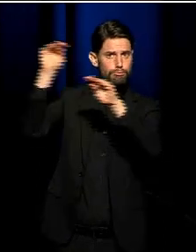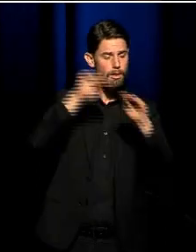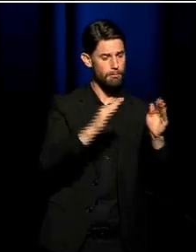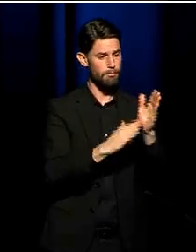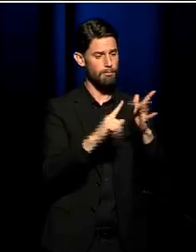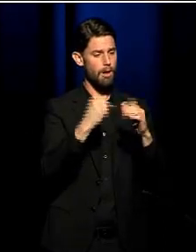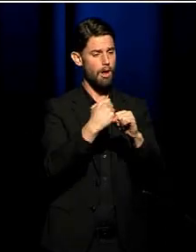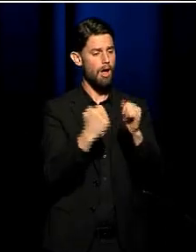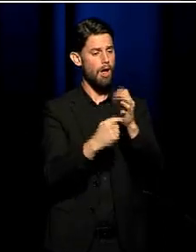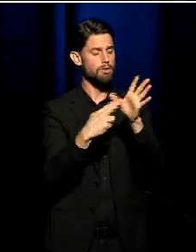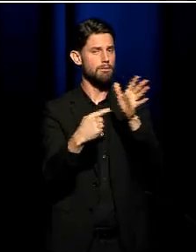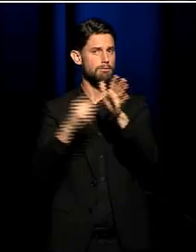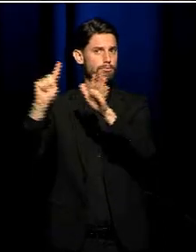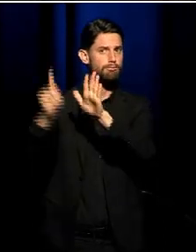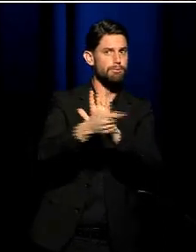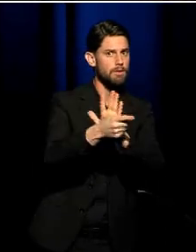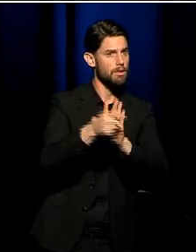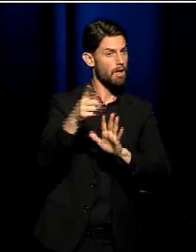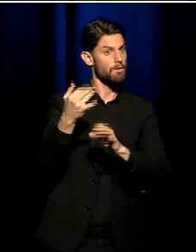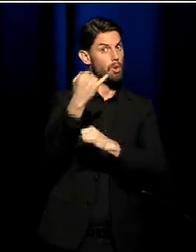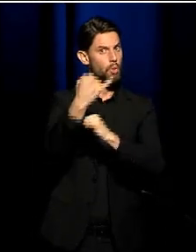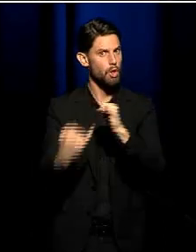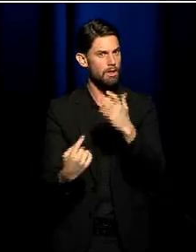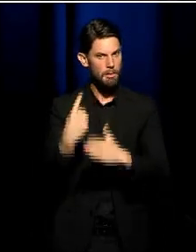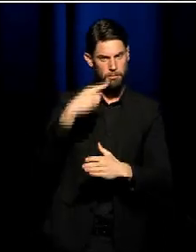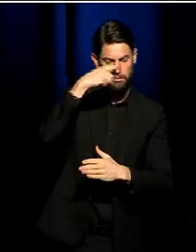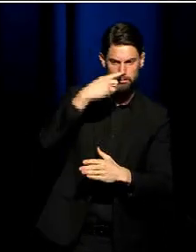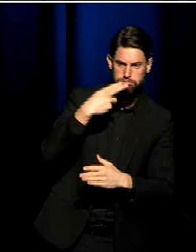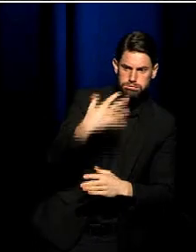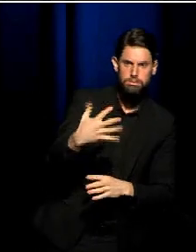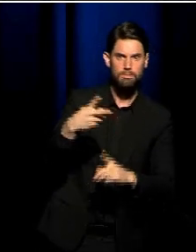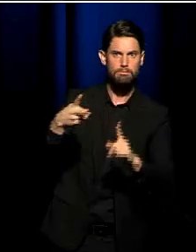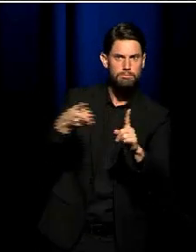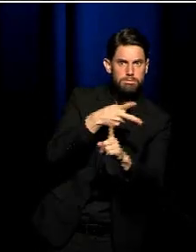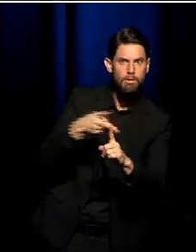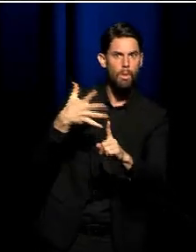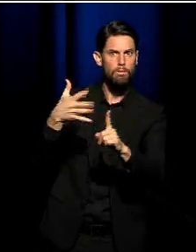abuse, neglect or exploitation. For example, the health requirements for